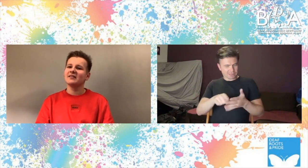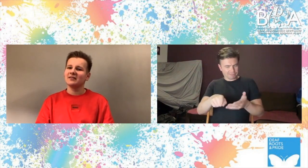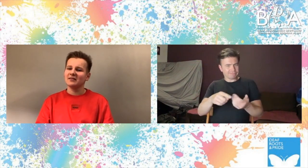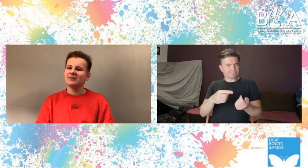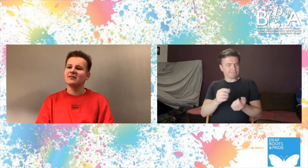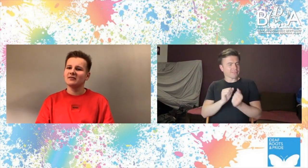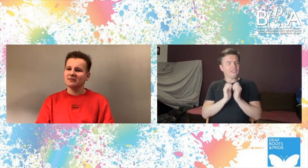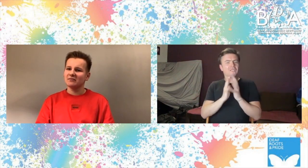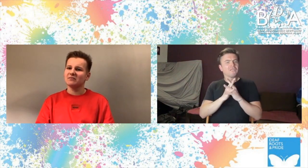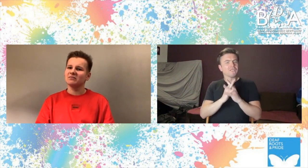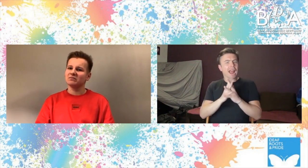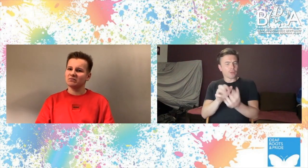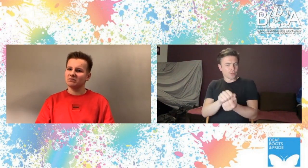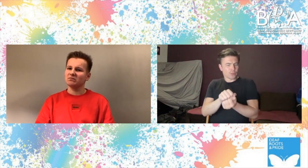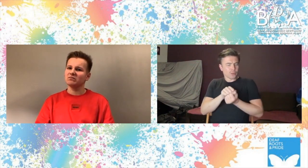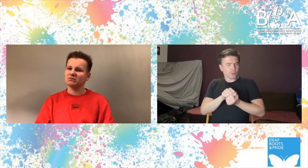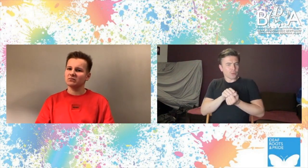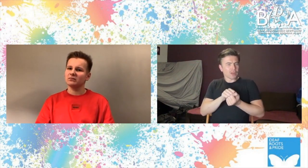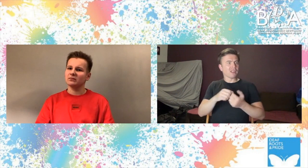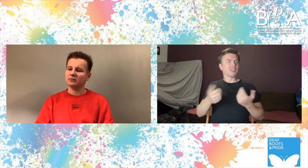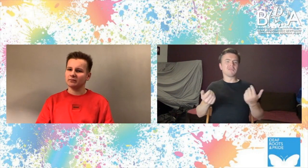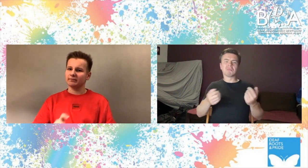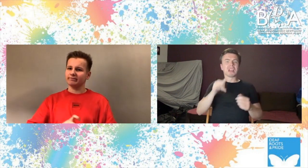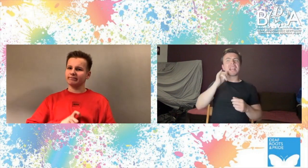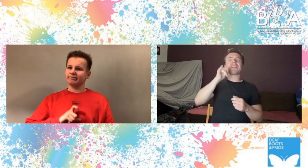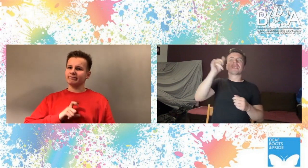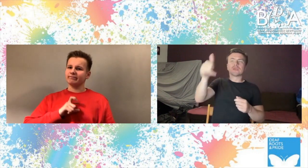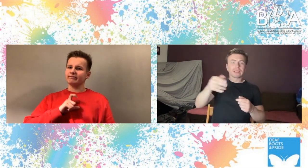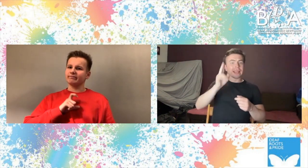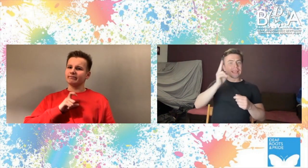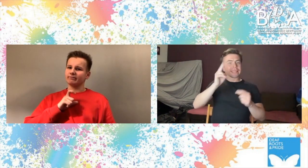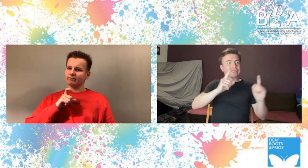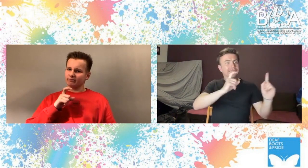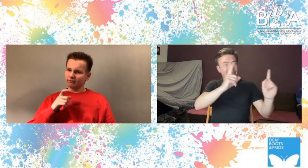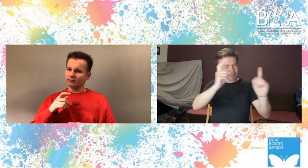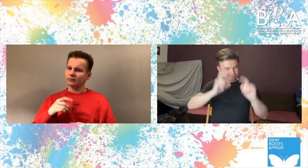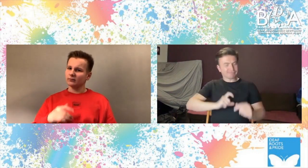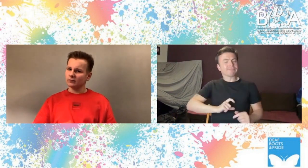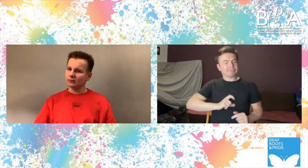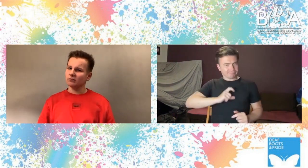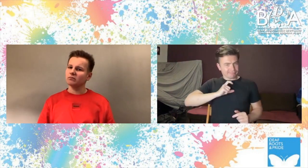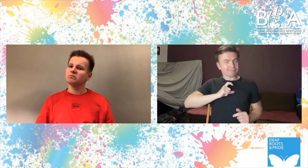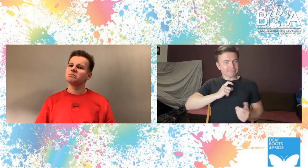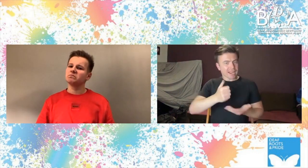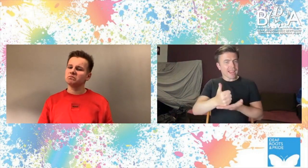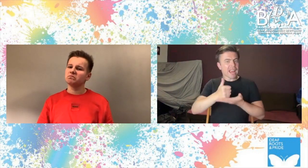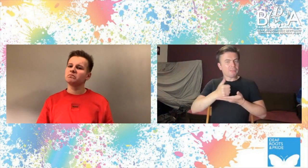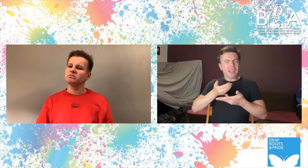positive and valuable to feel about yourself. That can improve your confidence.